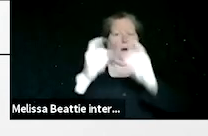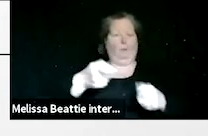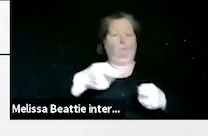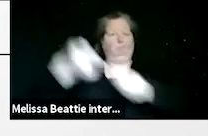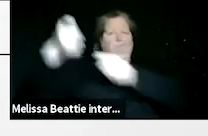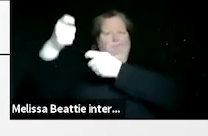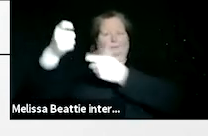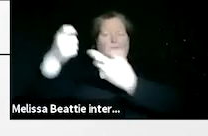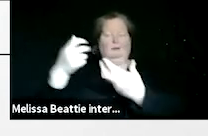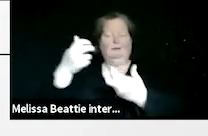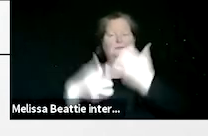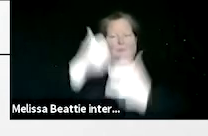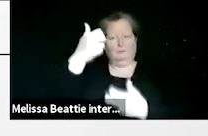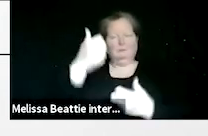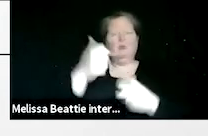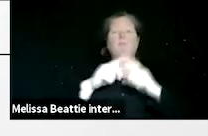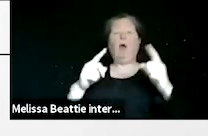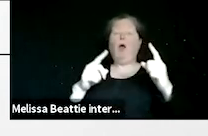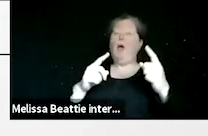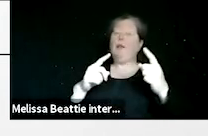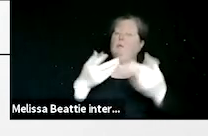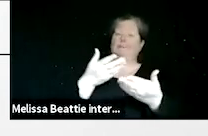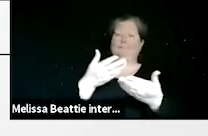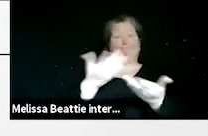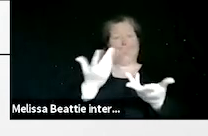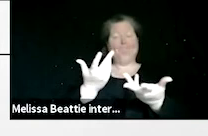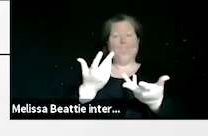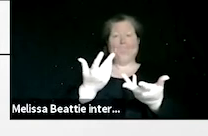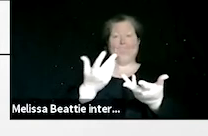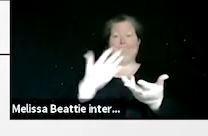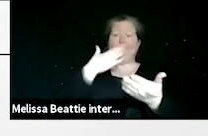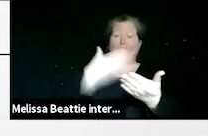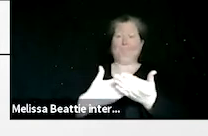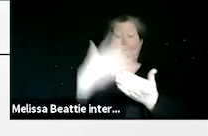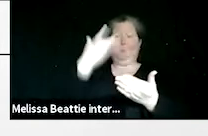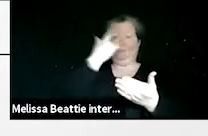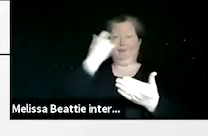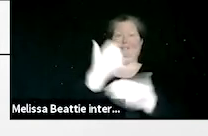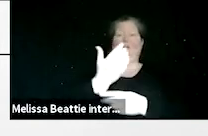Ben Woelk: Affirming because I have spent 15 years working on security awareness that alrighty